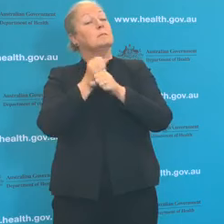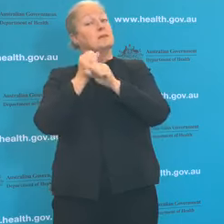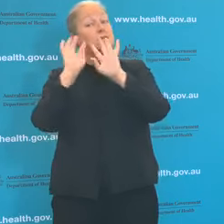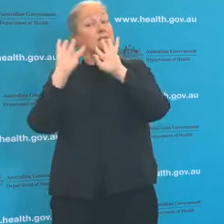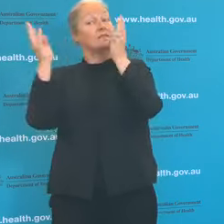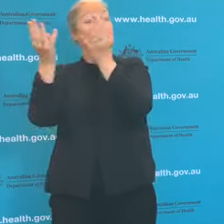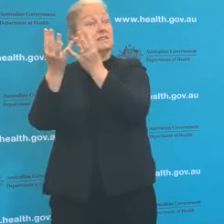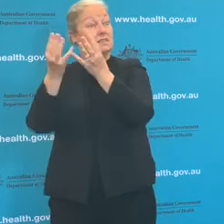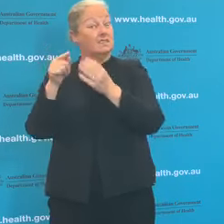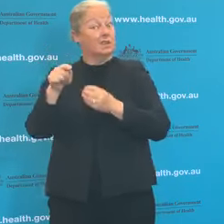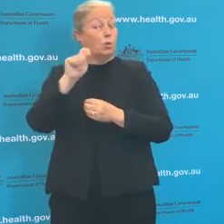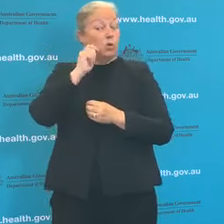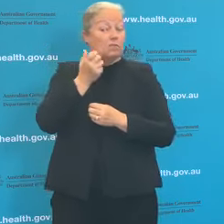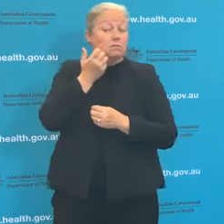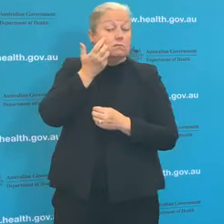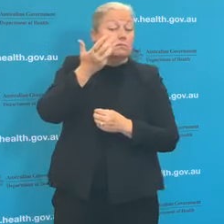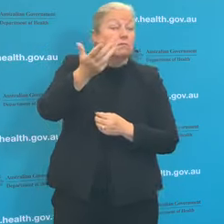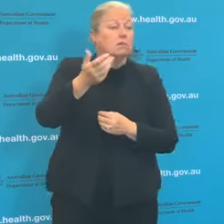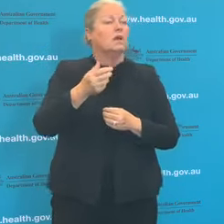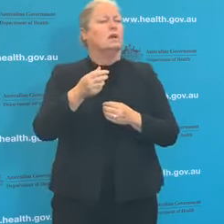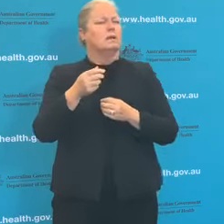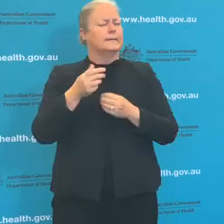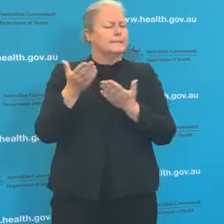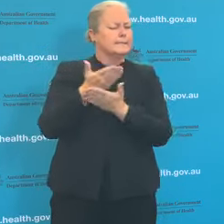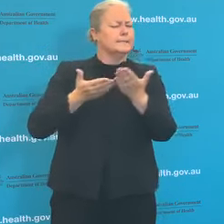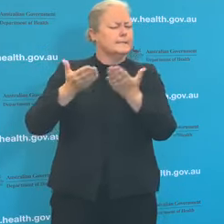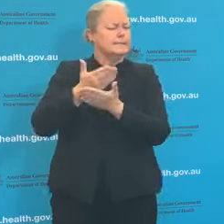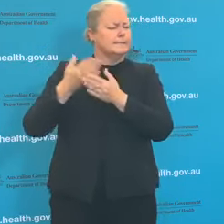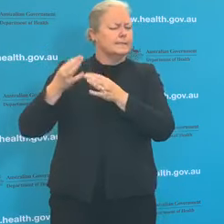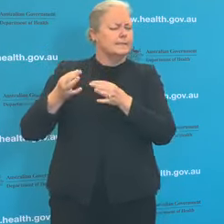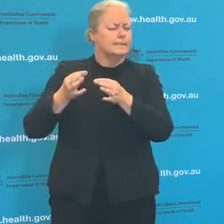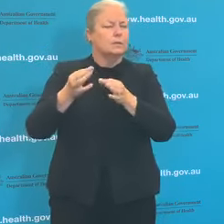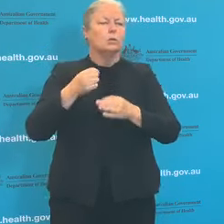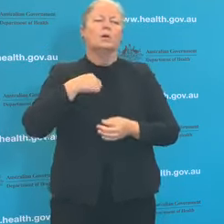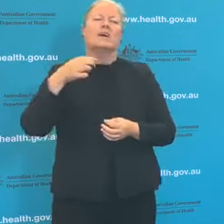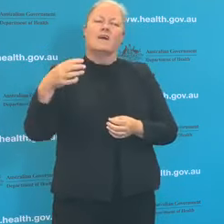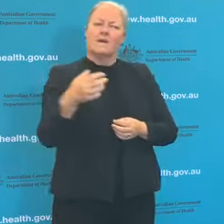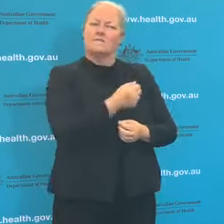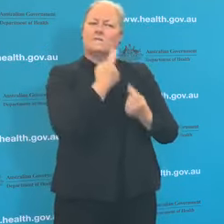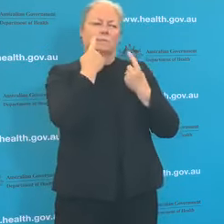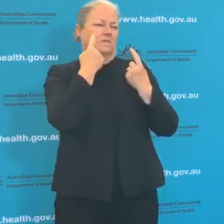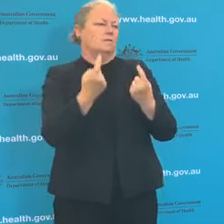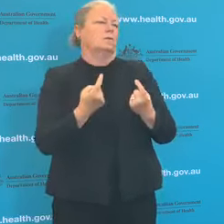this week will likely be fairly cautious decisions because we know that whilst we